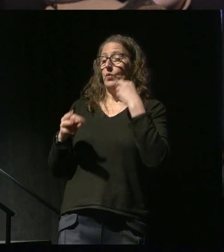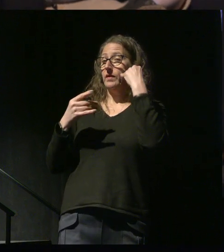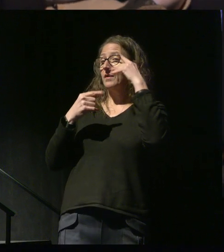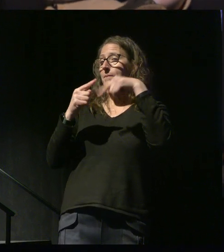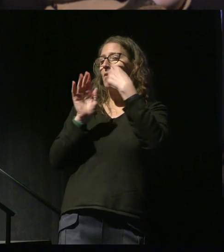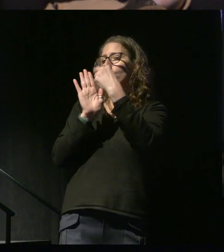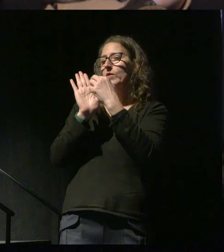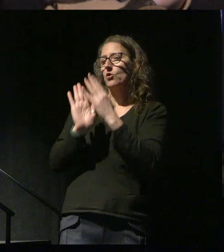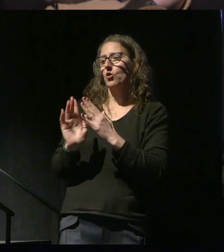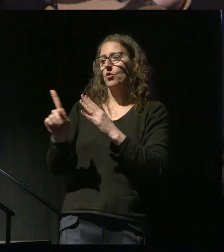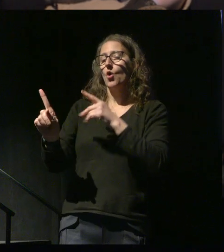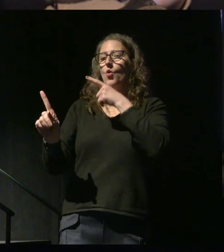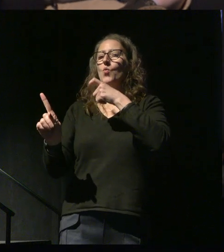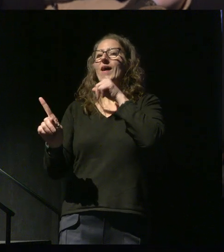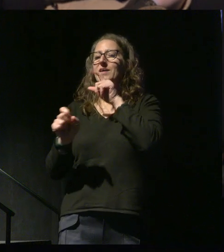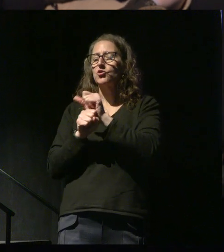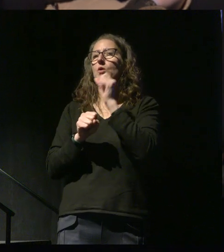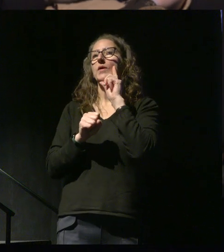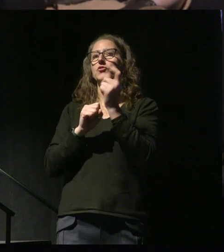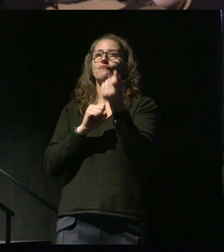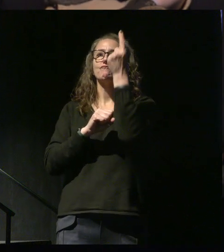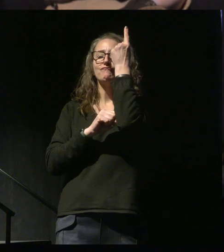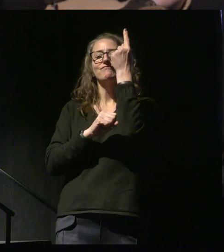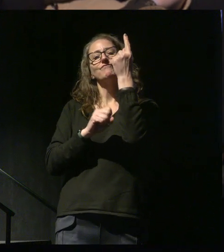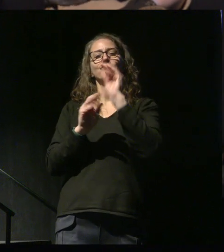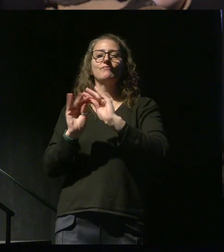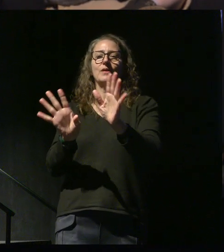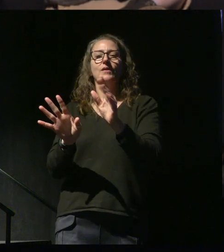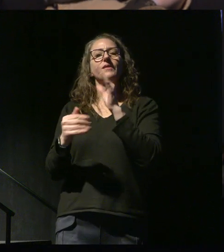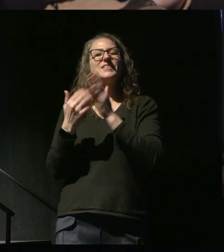going to just get this. And it doesn't even matter if they're trans or not,